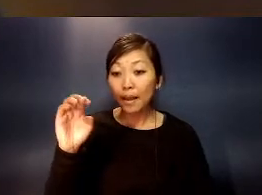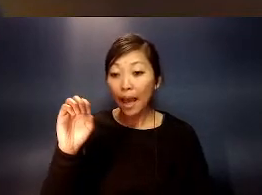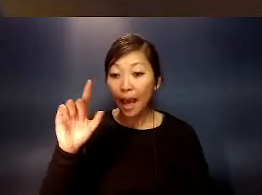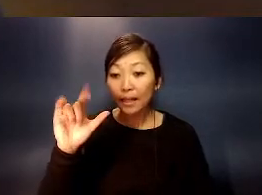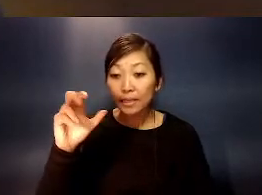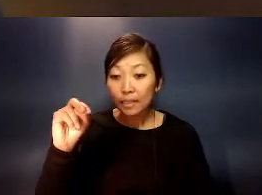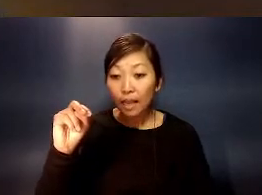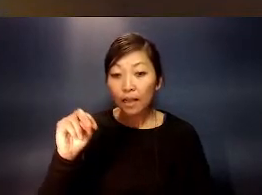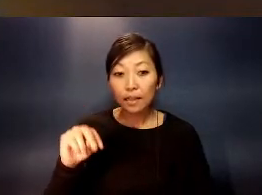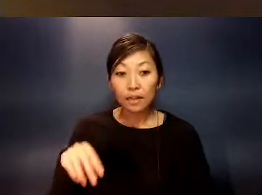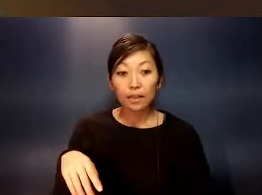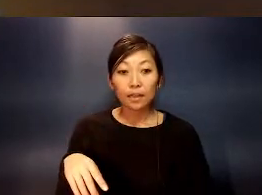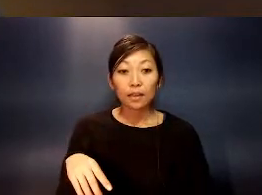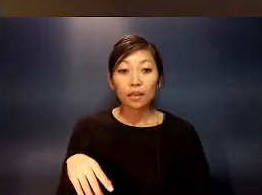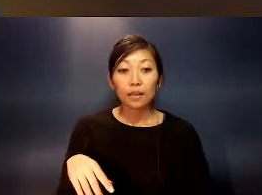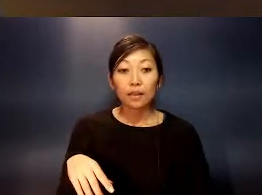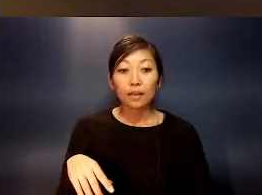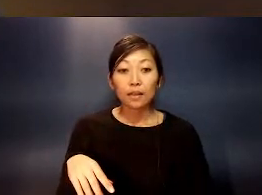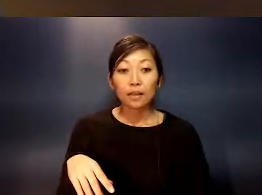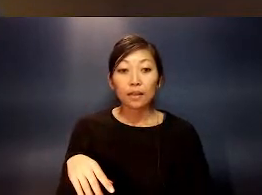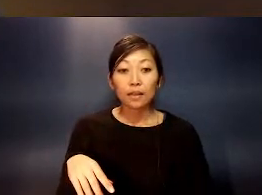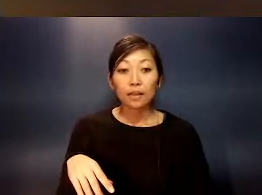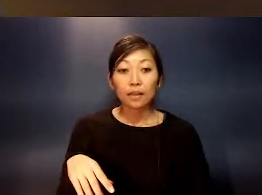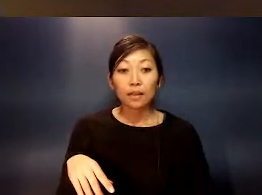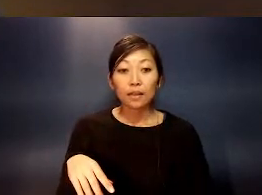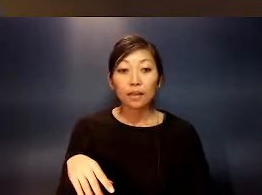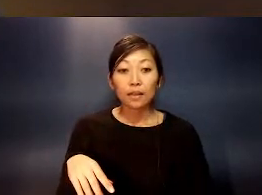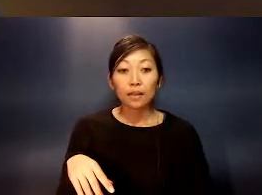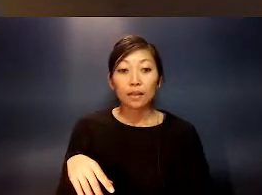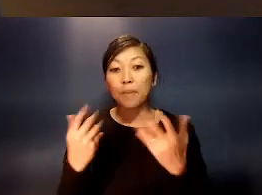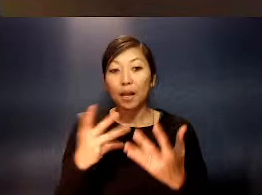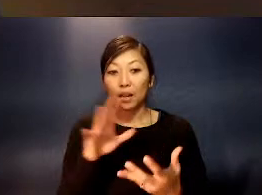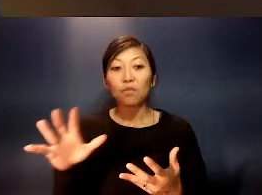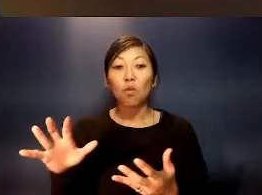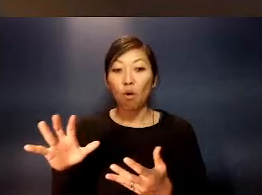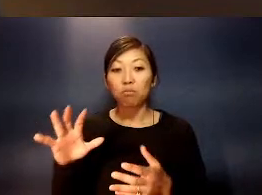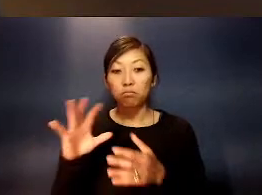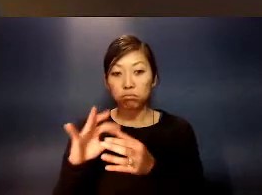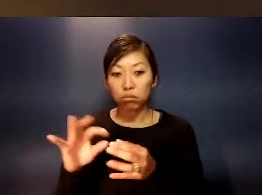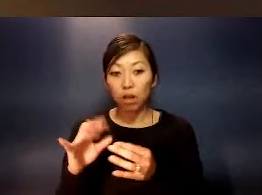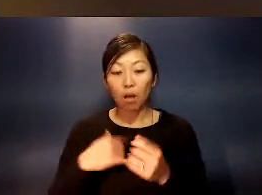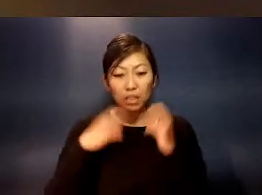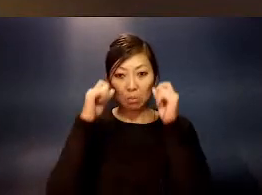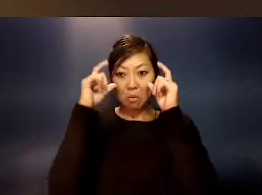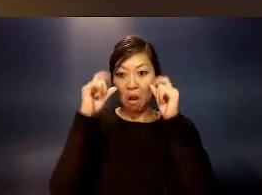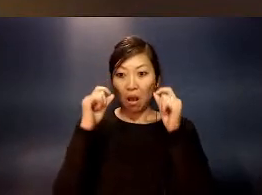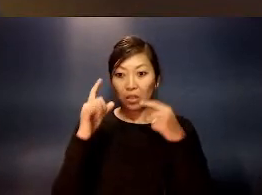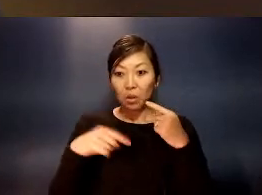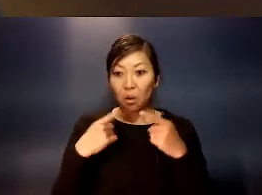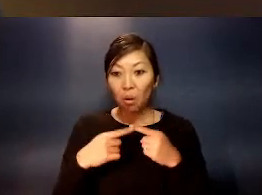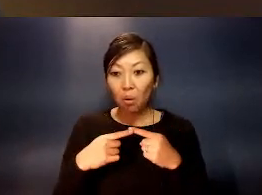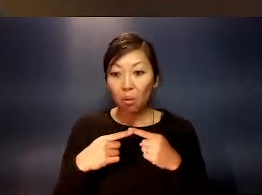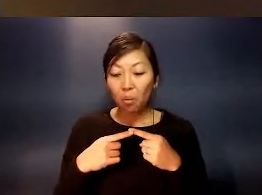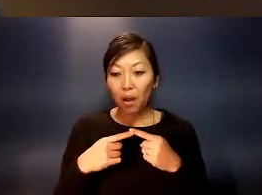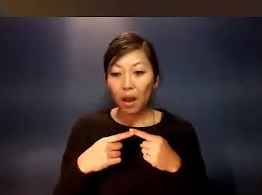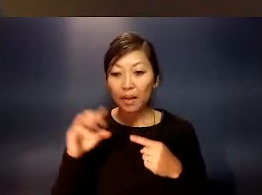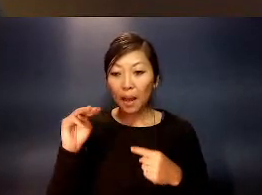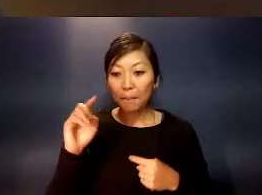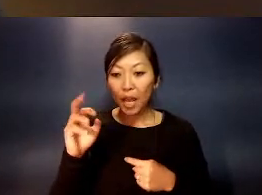REALIZE WE WERE IN THE MIDDLE OF A POLITICAL CAMPAIGN AND THAT IT WAS A GESTURE, I THOUGHT, AND I THOUGHT MAYBE EVEN AFTER THE ELECTION THERE WOULD BE SOME